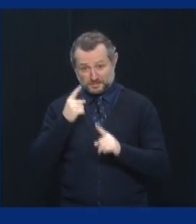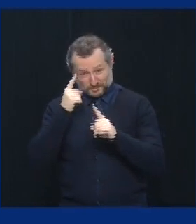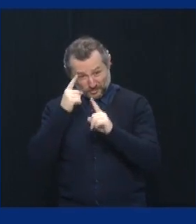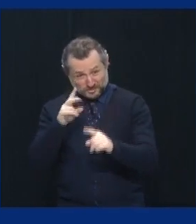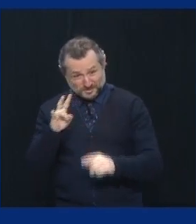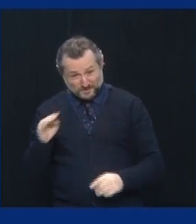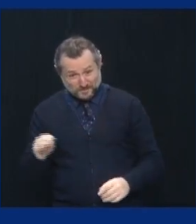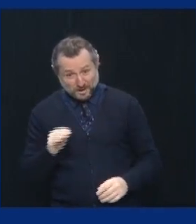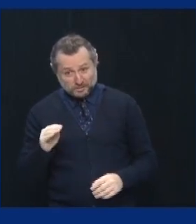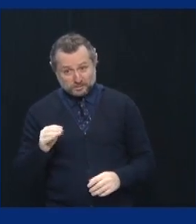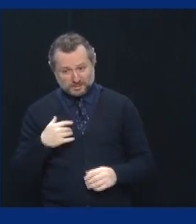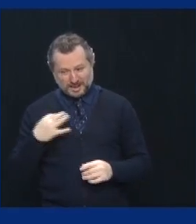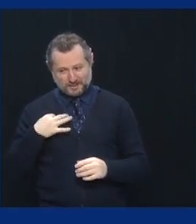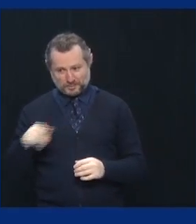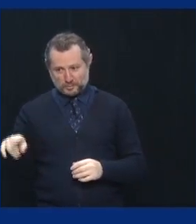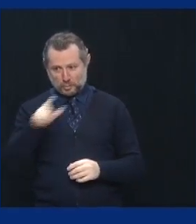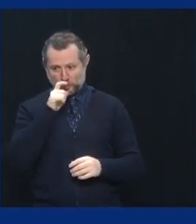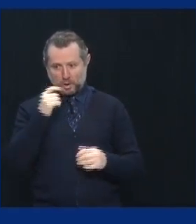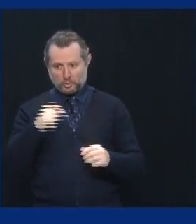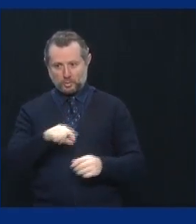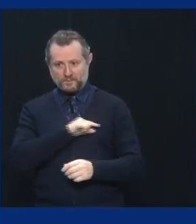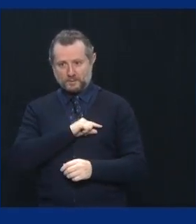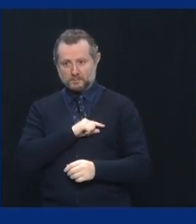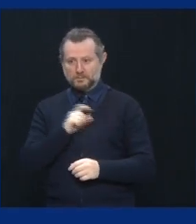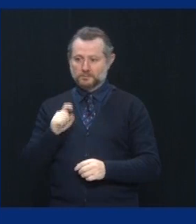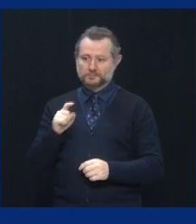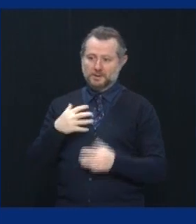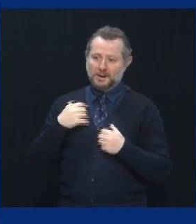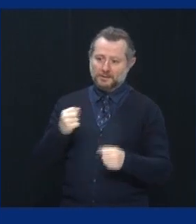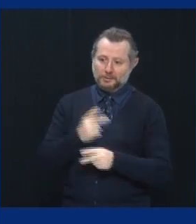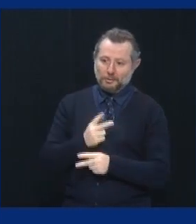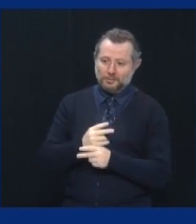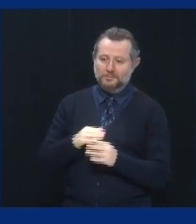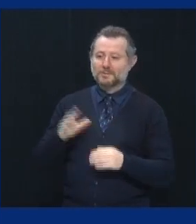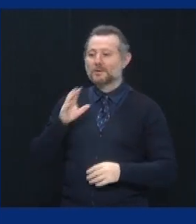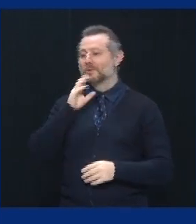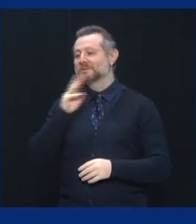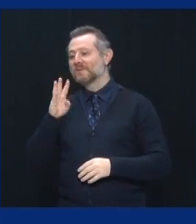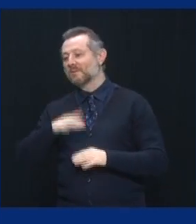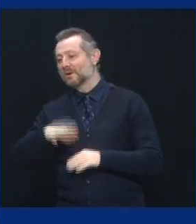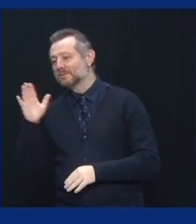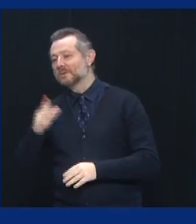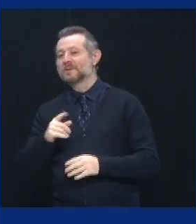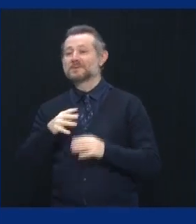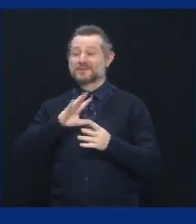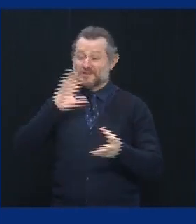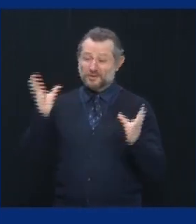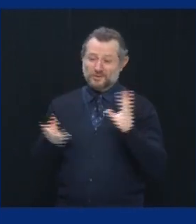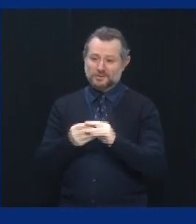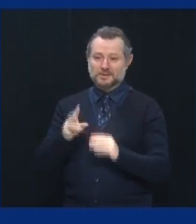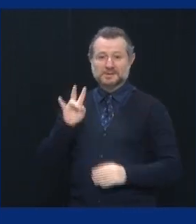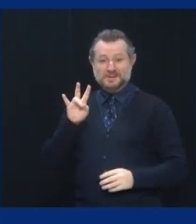PER WEEK, WE HAVE 7 MILLION ELIGIBLE PEOPLE, OKAY? SO YOU NEED TO GET TO 7 MILLION PEOPLE, THAT'S EVERYBODY WHO'S ELIGIBLE NOW.